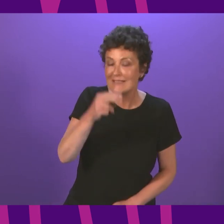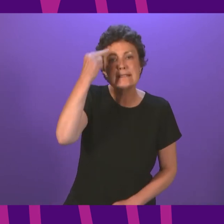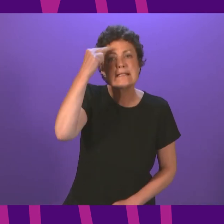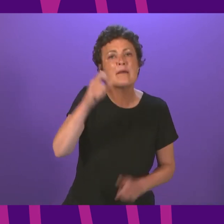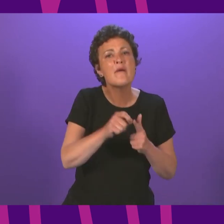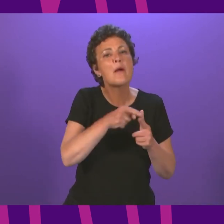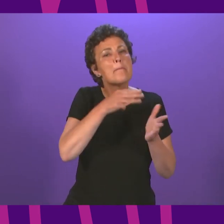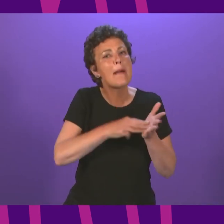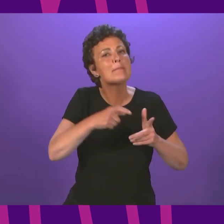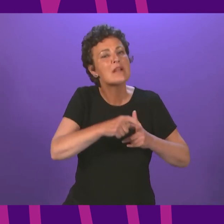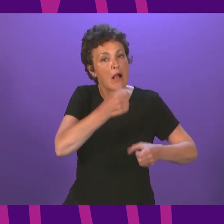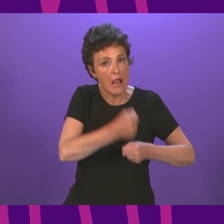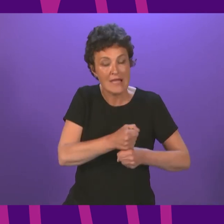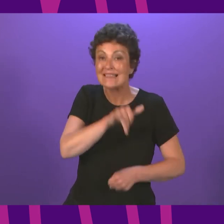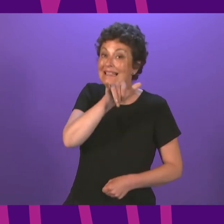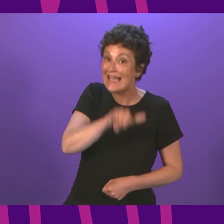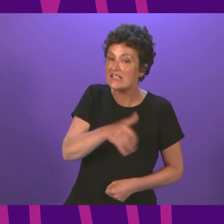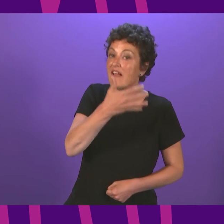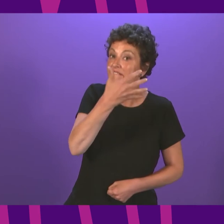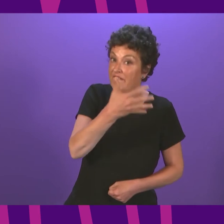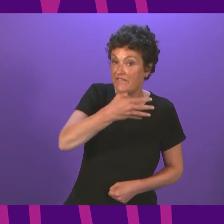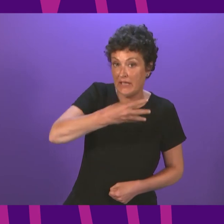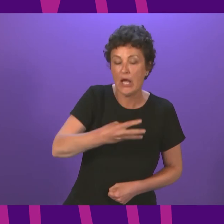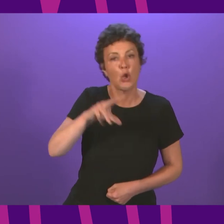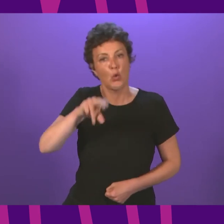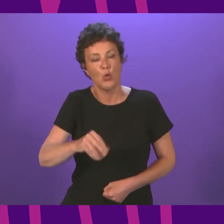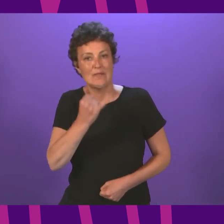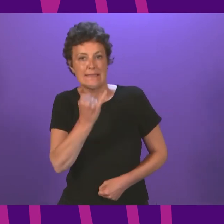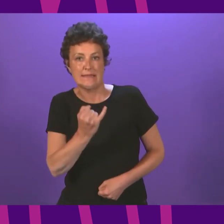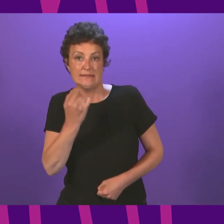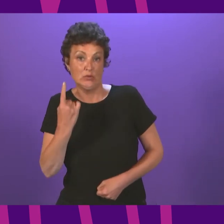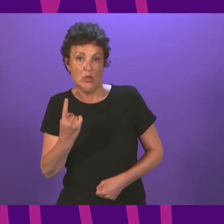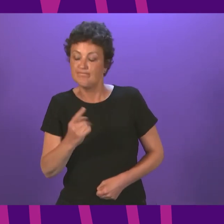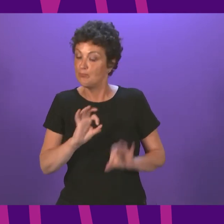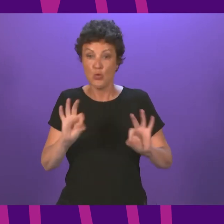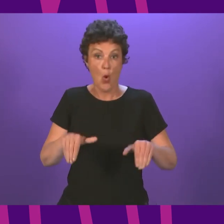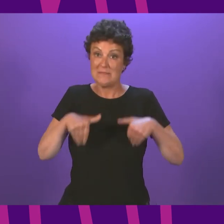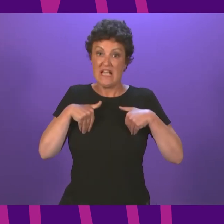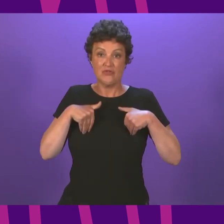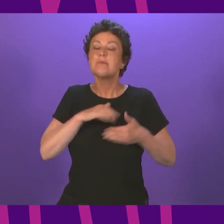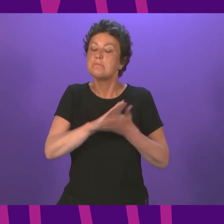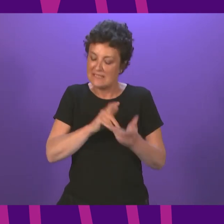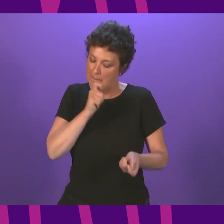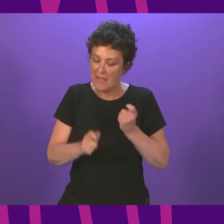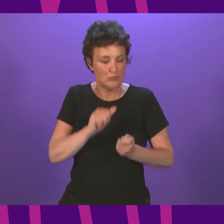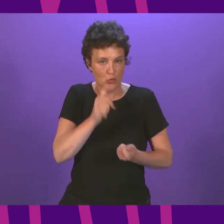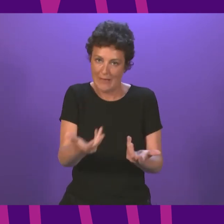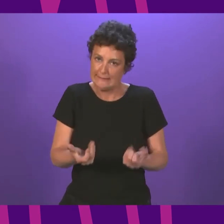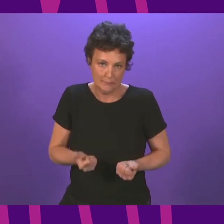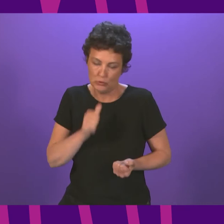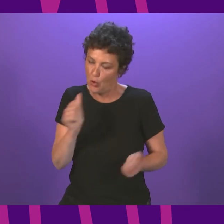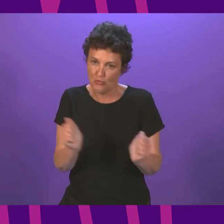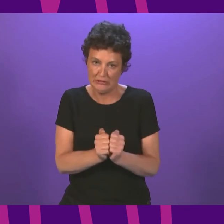I call the Deputy First Minister to speak to and move the motion. You have around seven